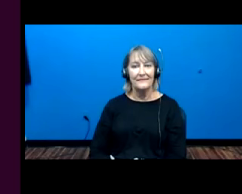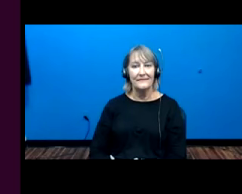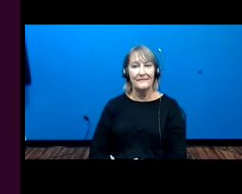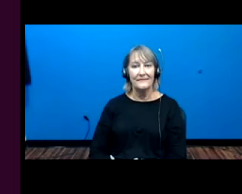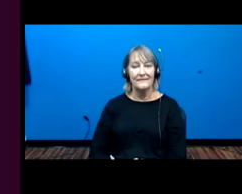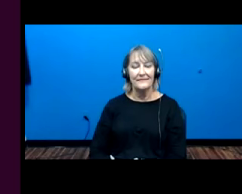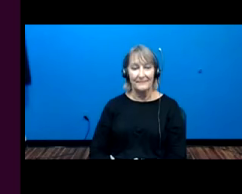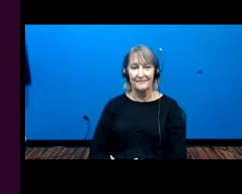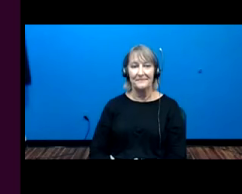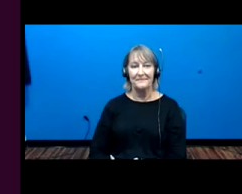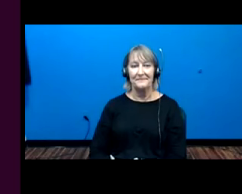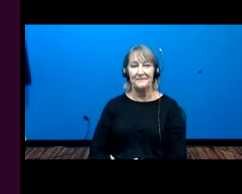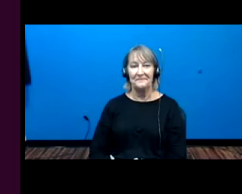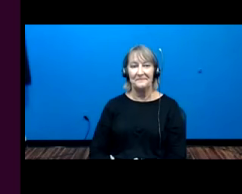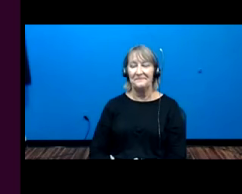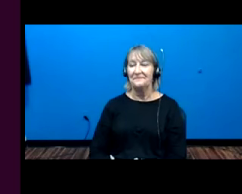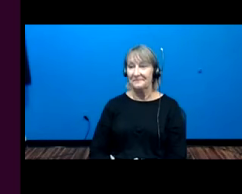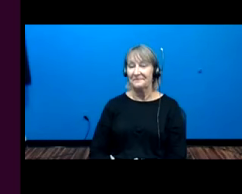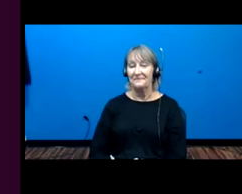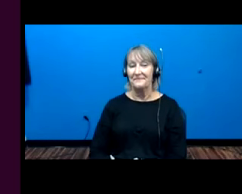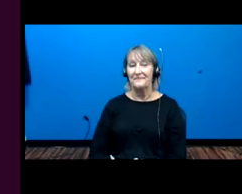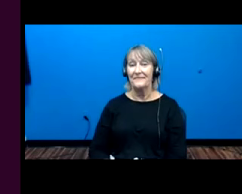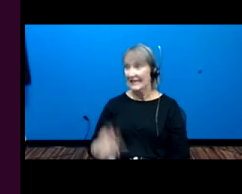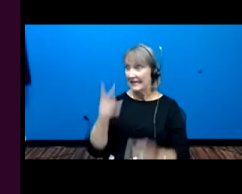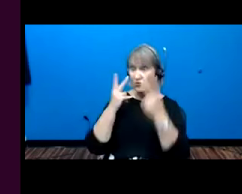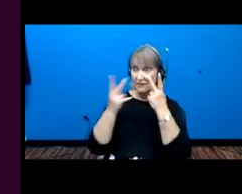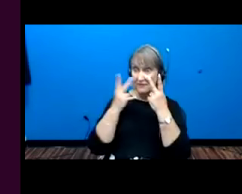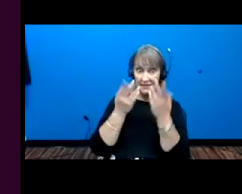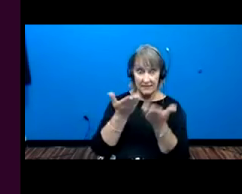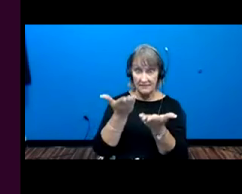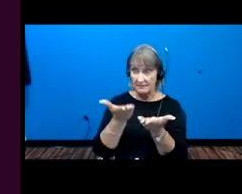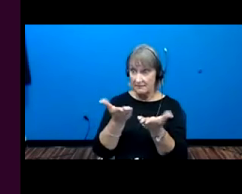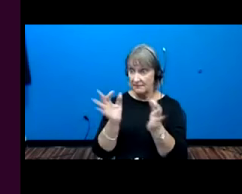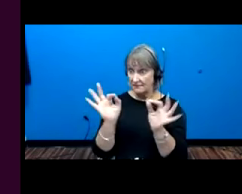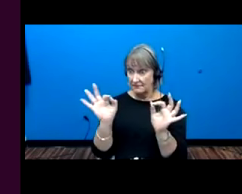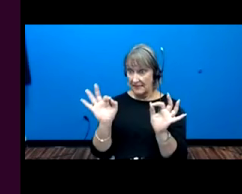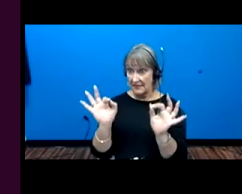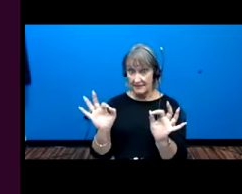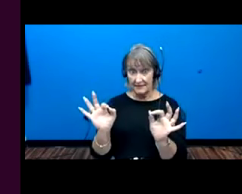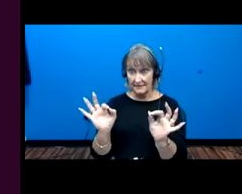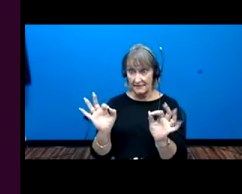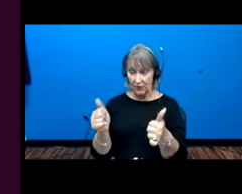All right, hopefully this is visible for y'all. Carolyn: Looks great! Yes. Liz: All right, here we go.